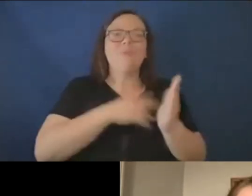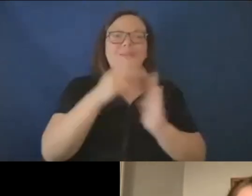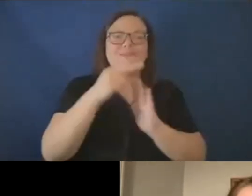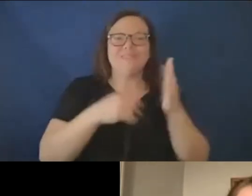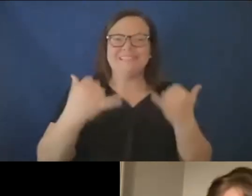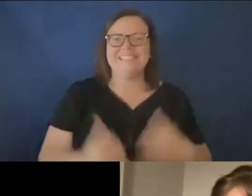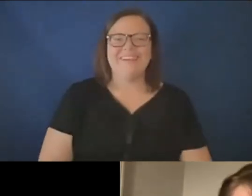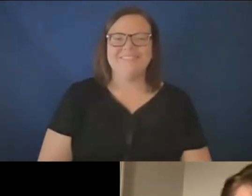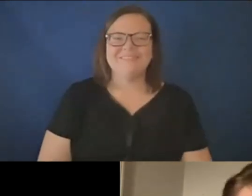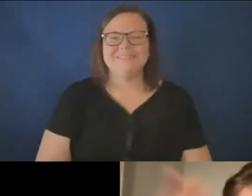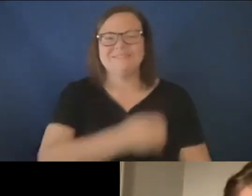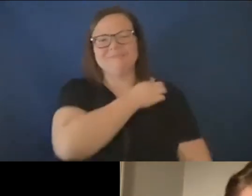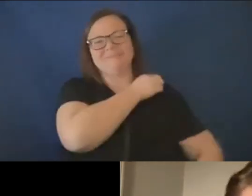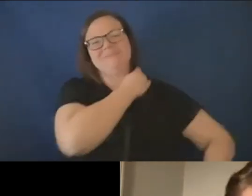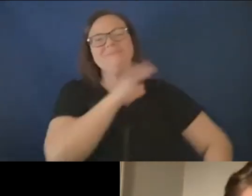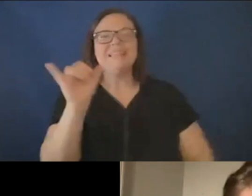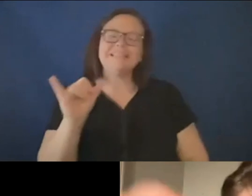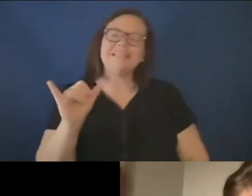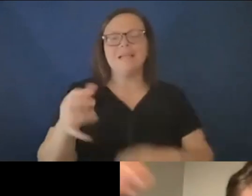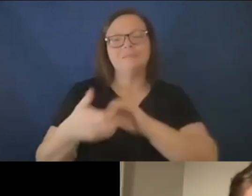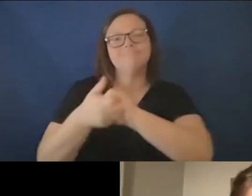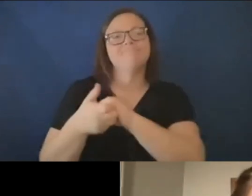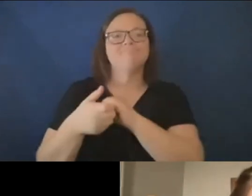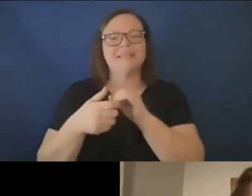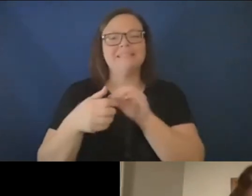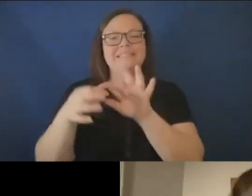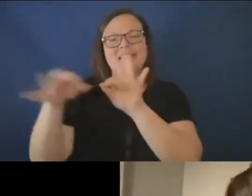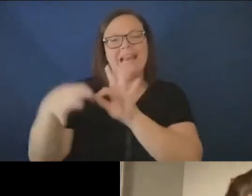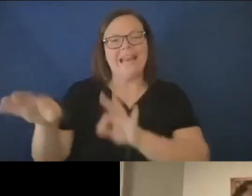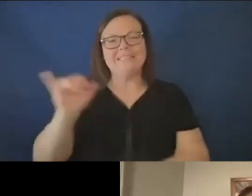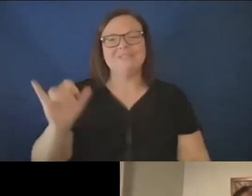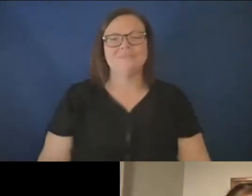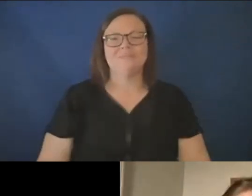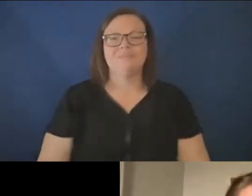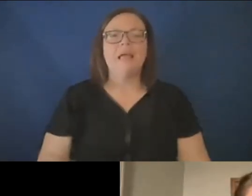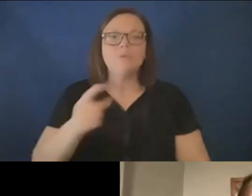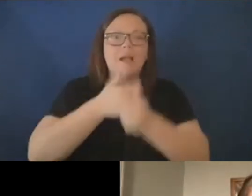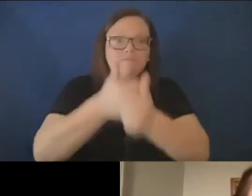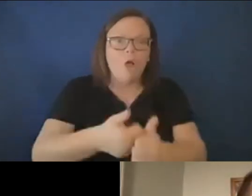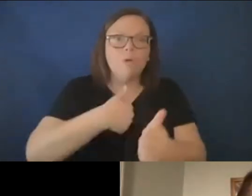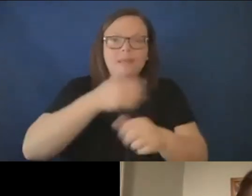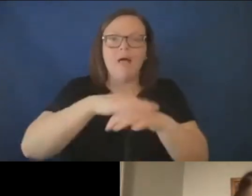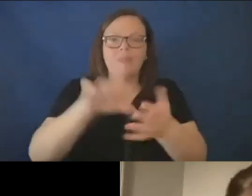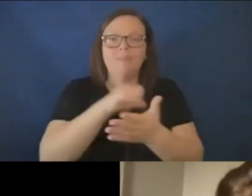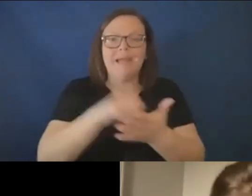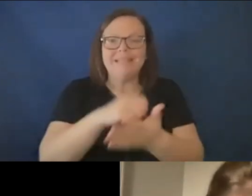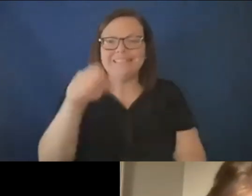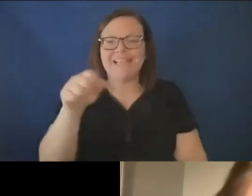It's like a companion text almost-- Yeah! Yeah. Yeah it was like following me on the page. It was like "great."